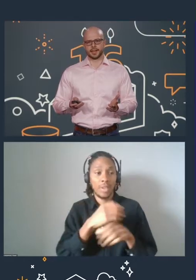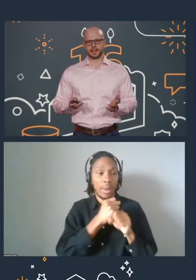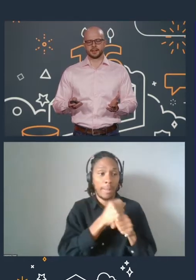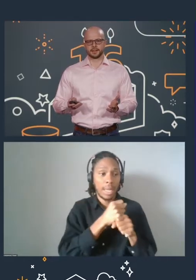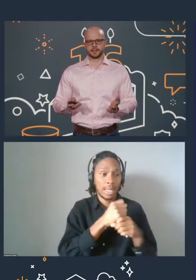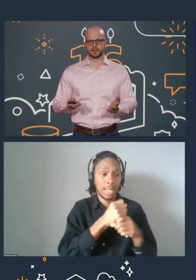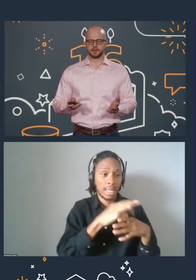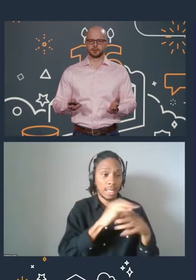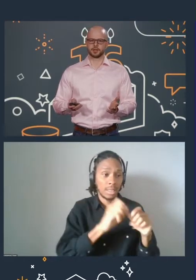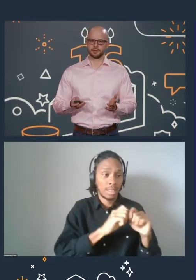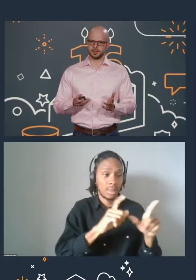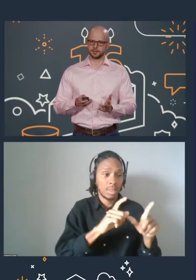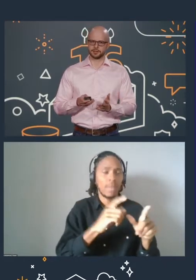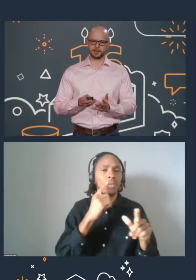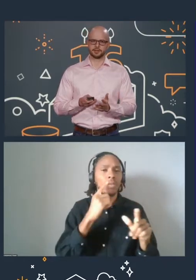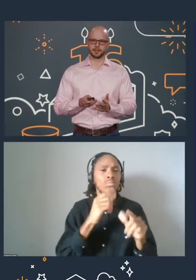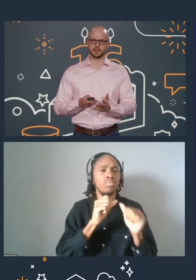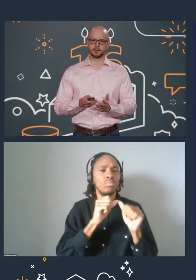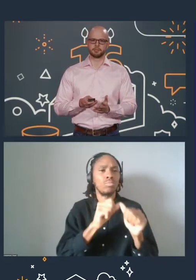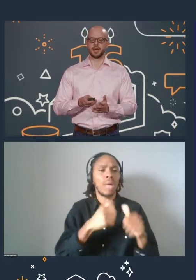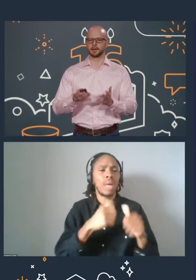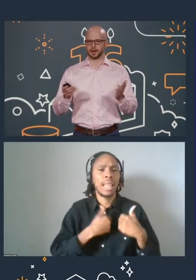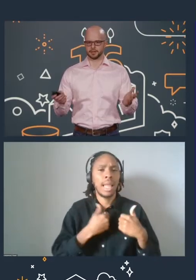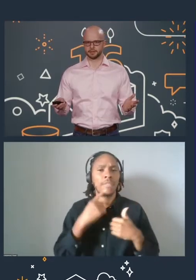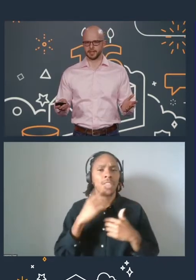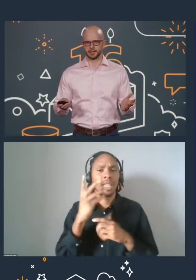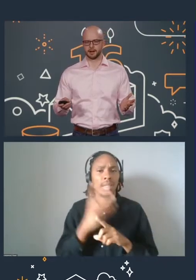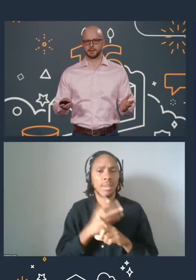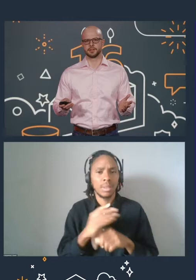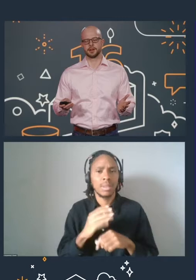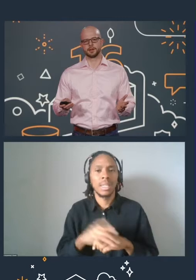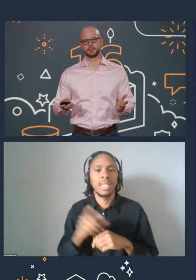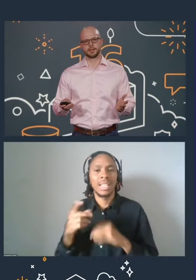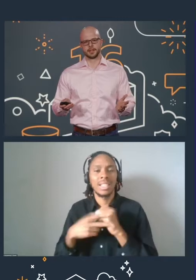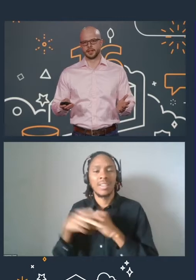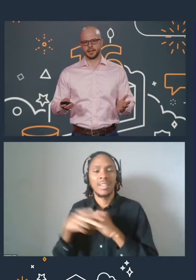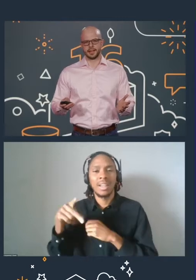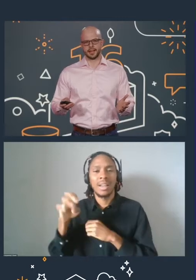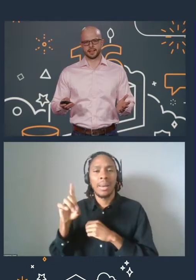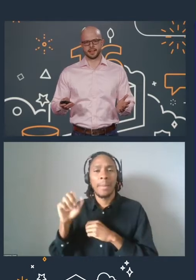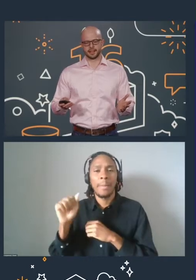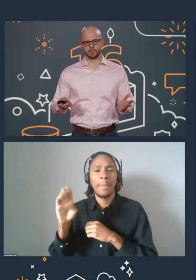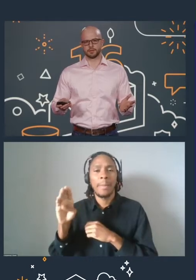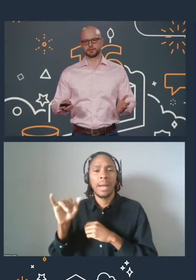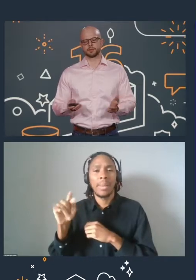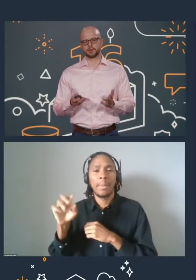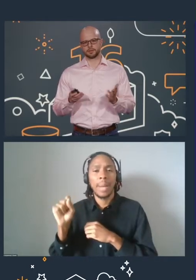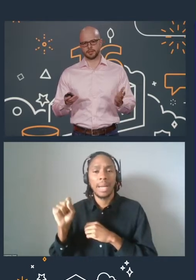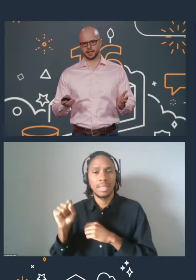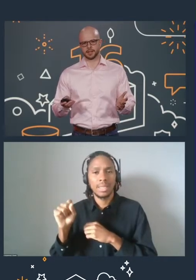and those companies are saving petabytes of data oftentimes, and they need a way to store this data